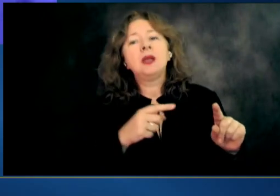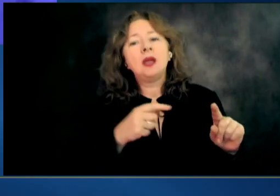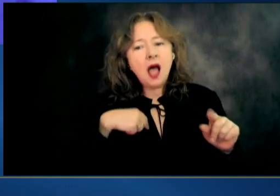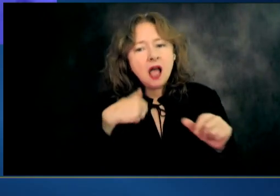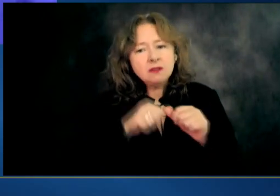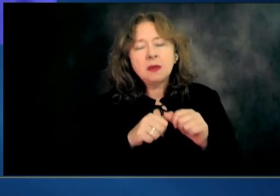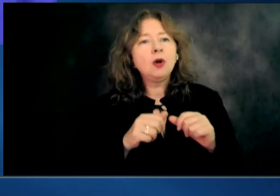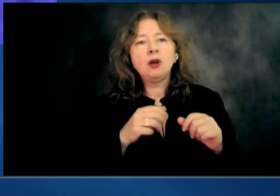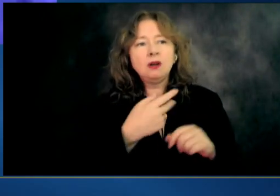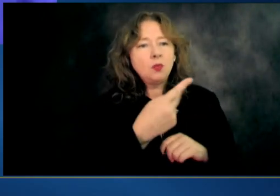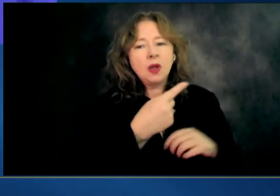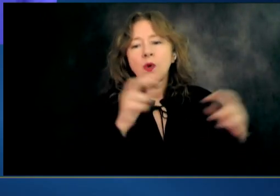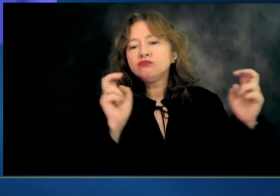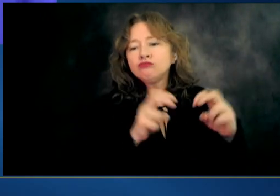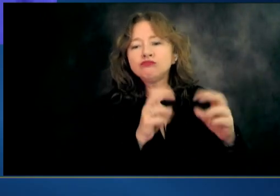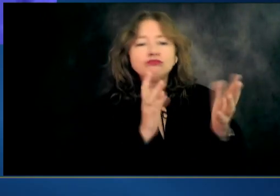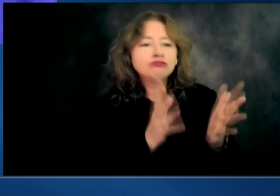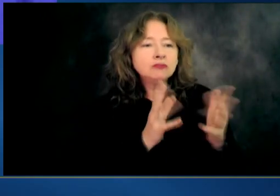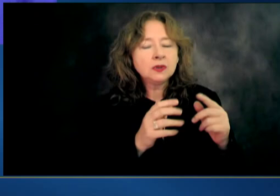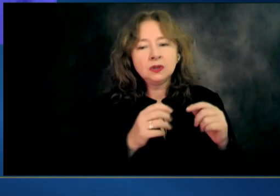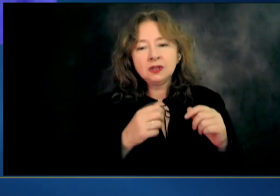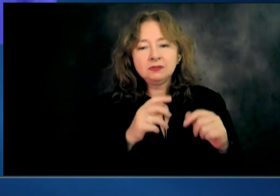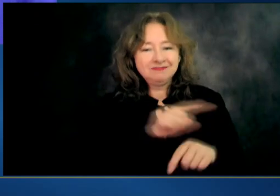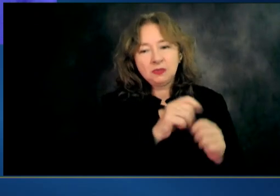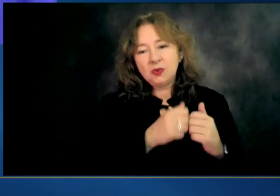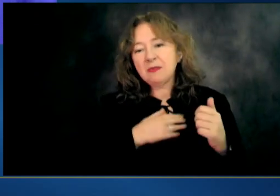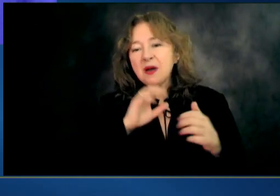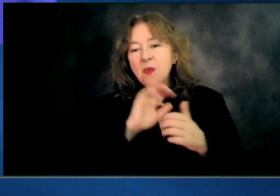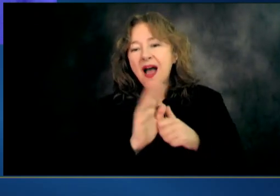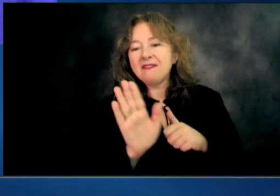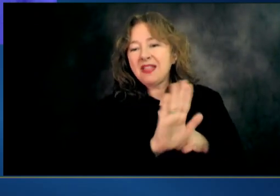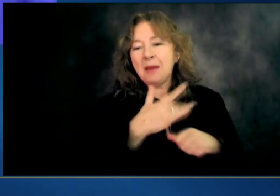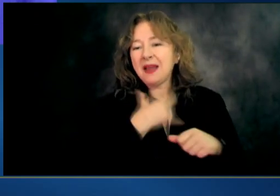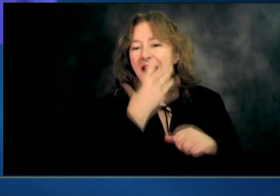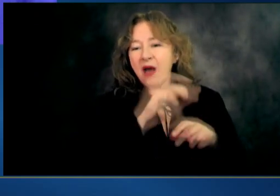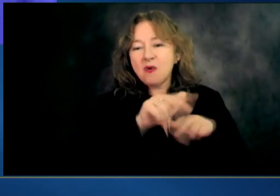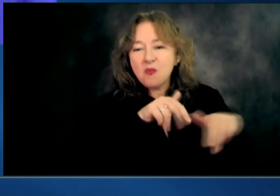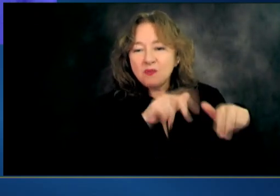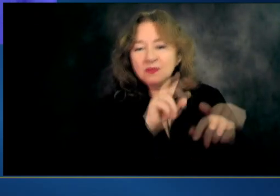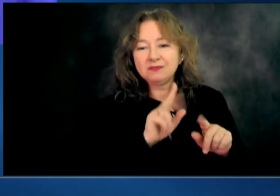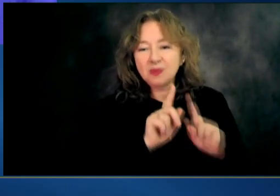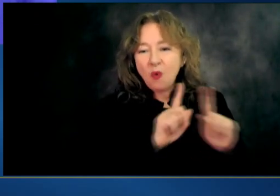get together, and she and my wife became walking partners. She'd always talk about her son and how